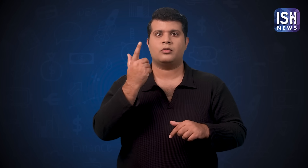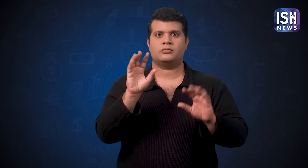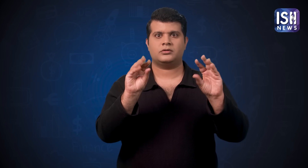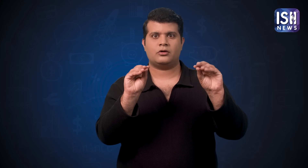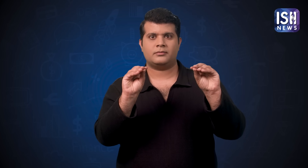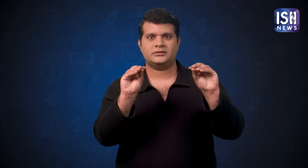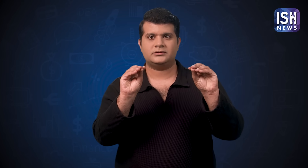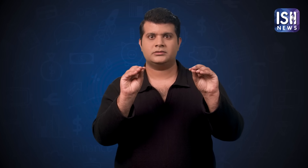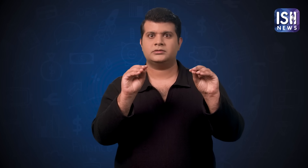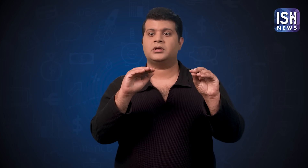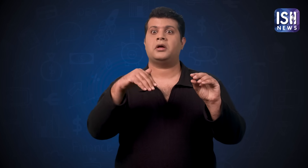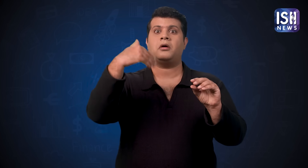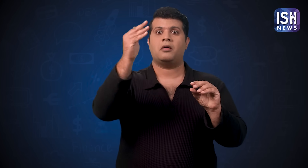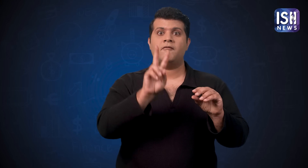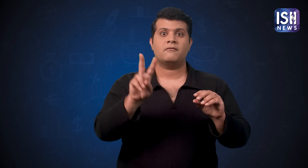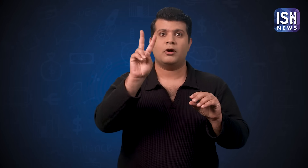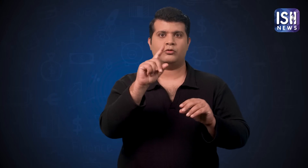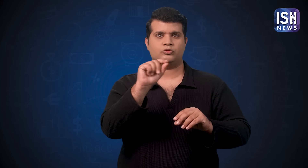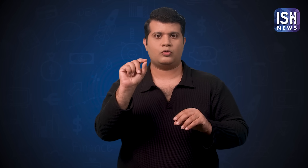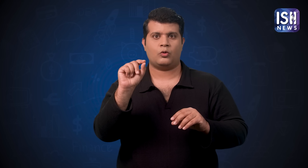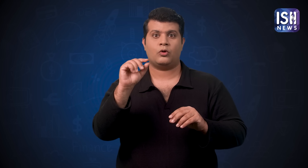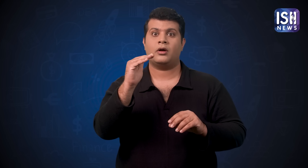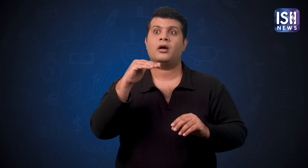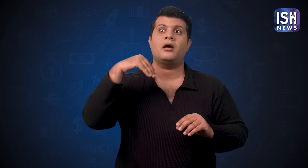Today we use ₹10, but soon ₹100 may become the new normal.